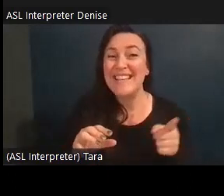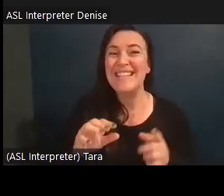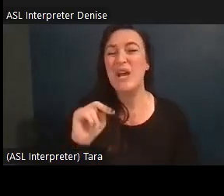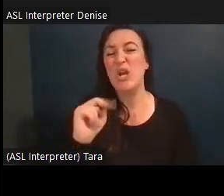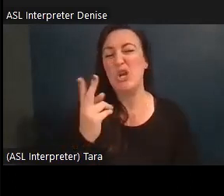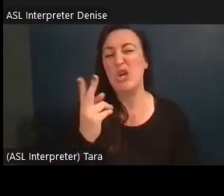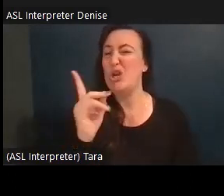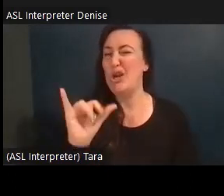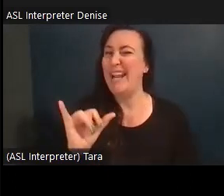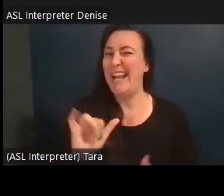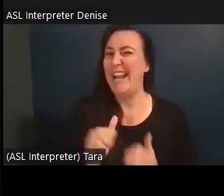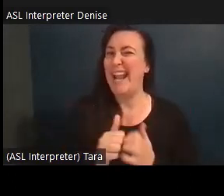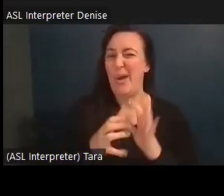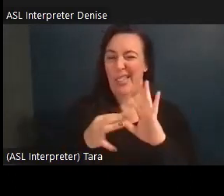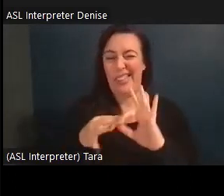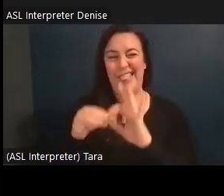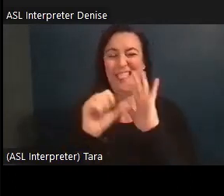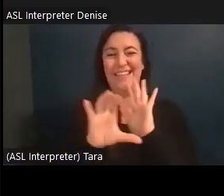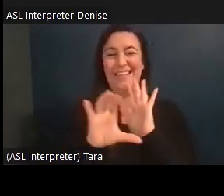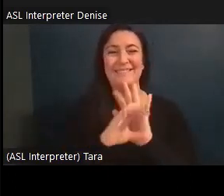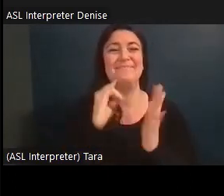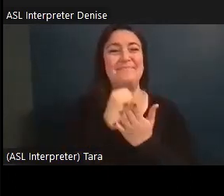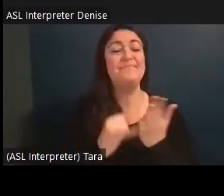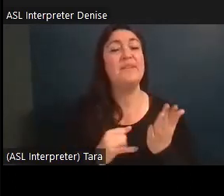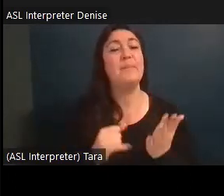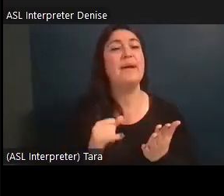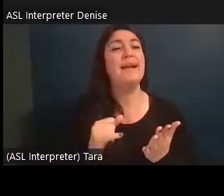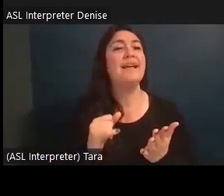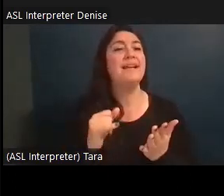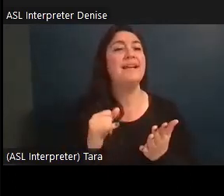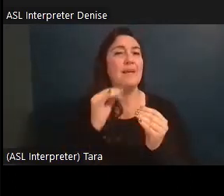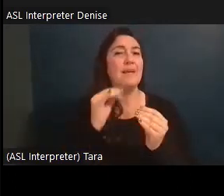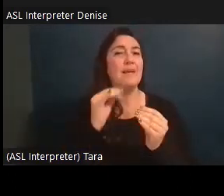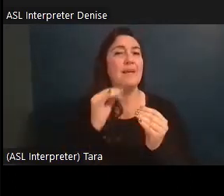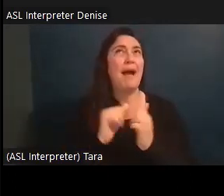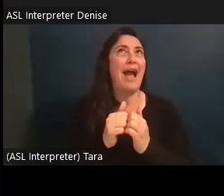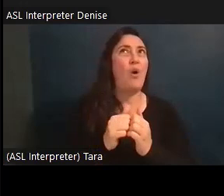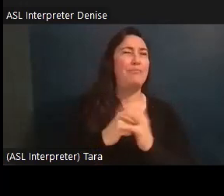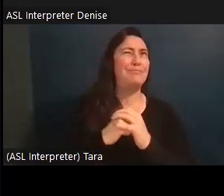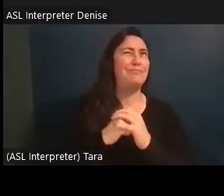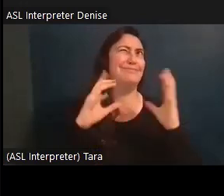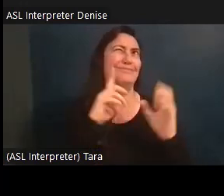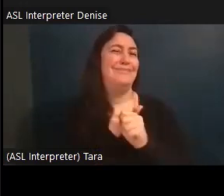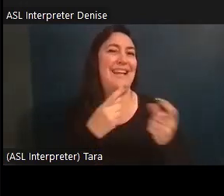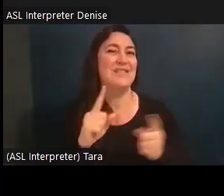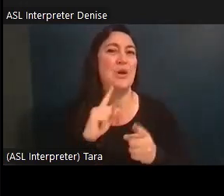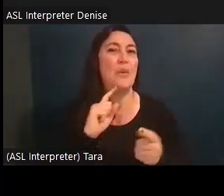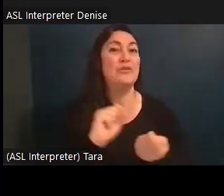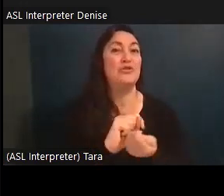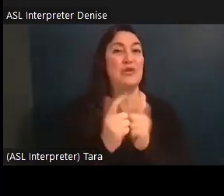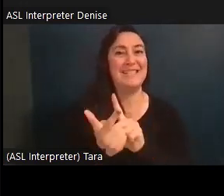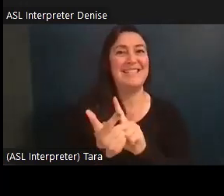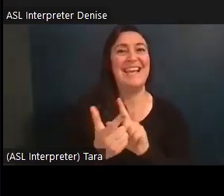this as a a nice narrative arc, So let me translate a little in honor of a Kurt Vonnegart into a little bit easier to understand